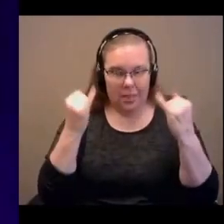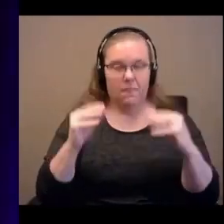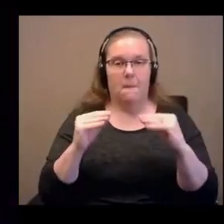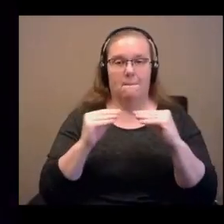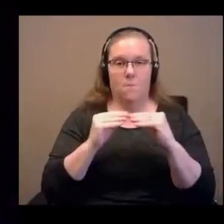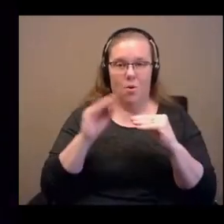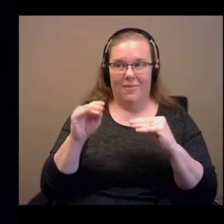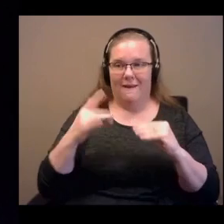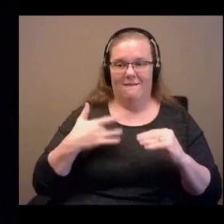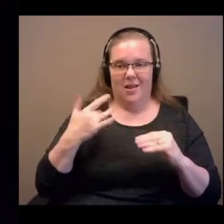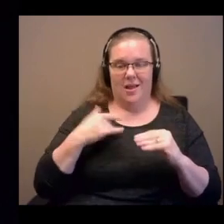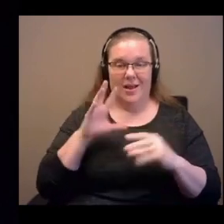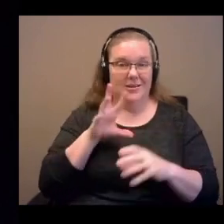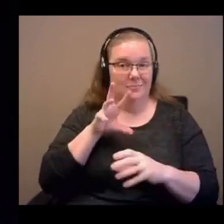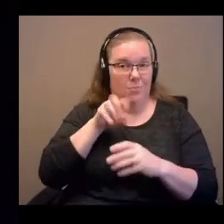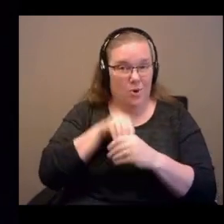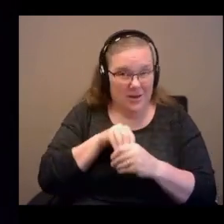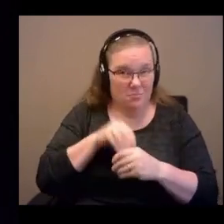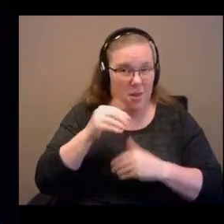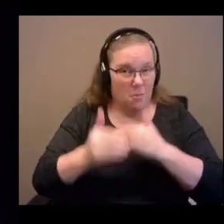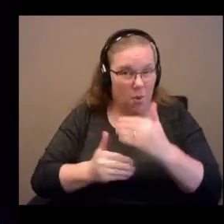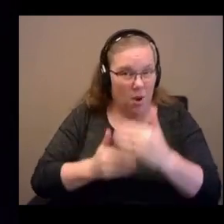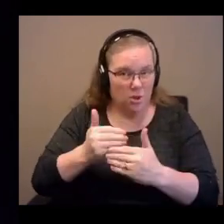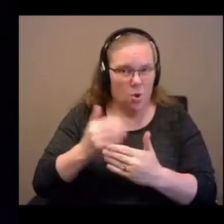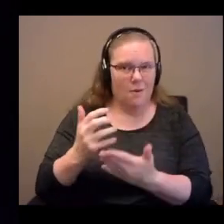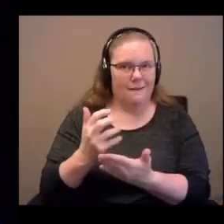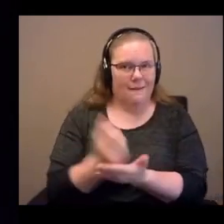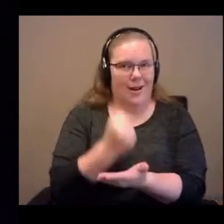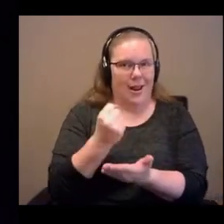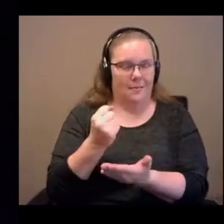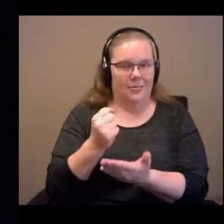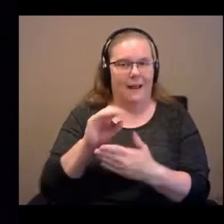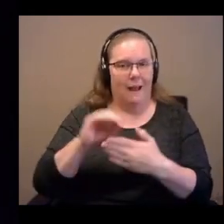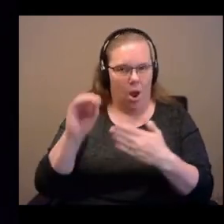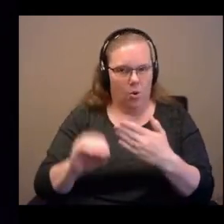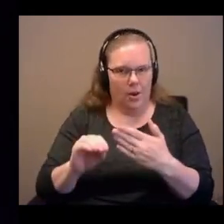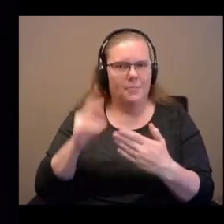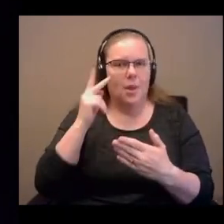the process or have claim to the outcome, the more they want to see it succeed.” And so good